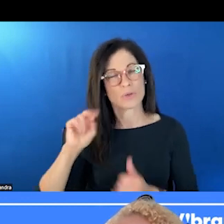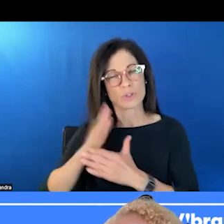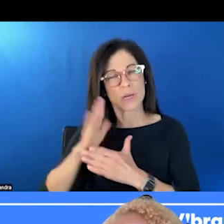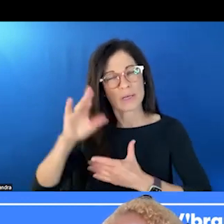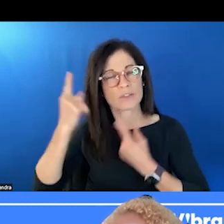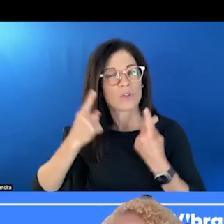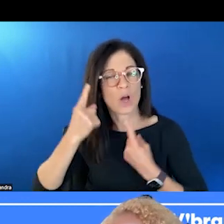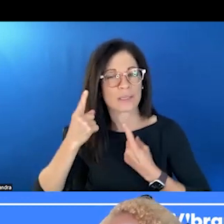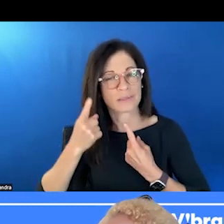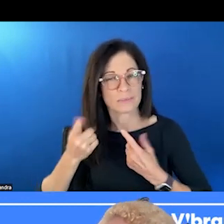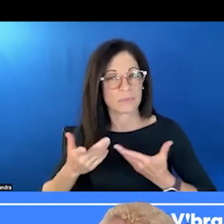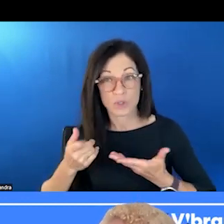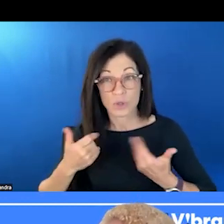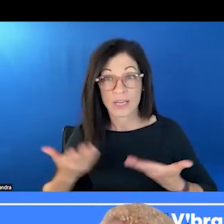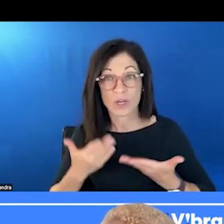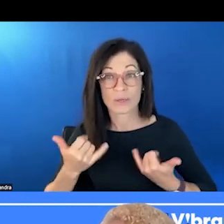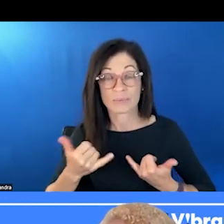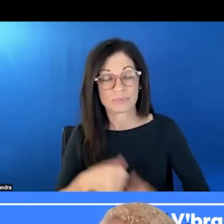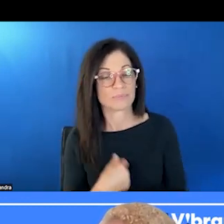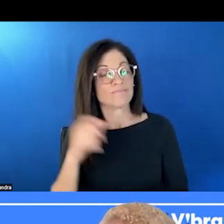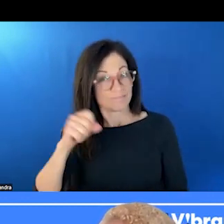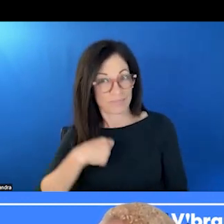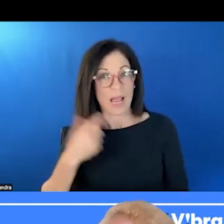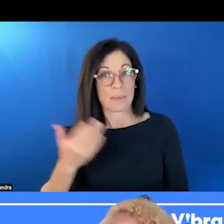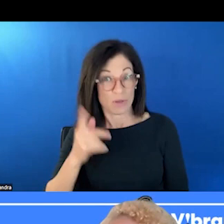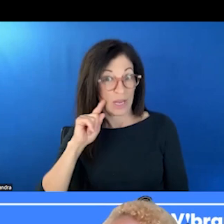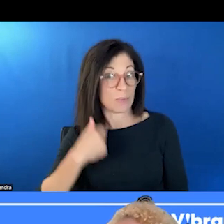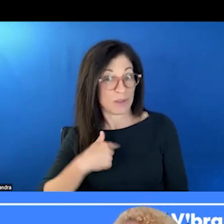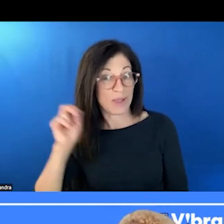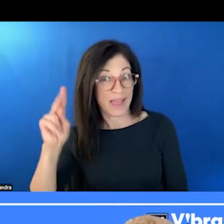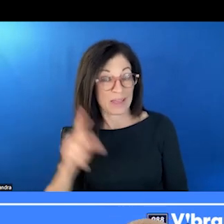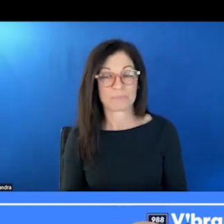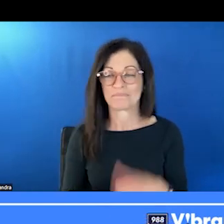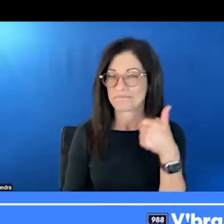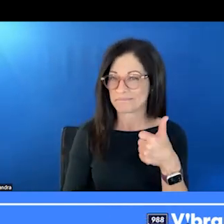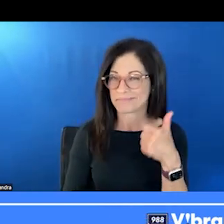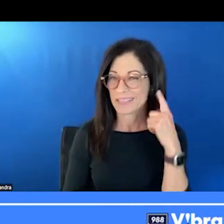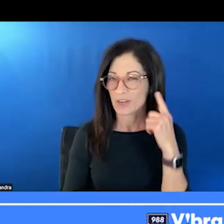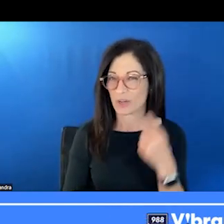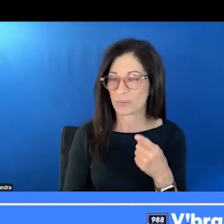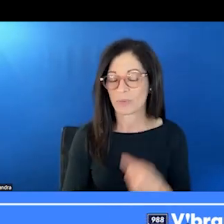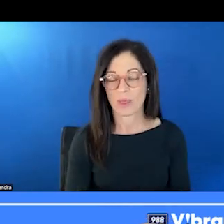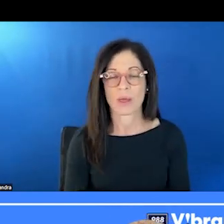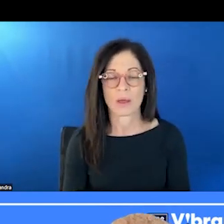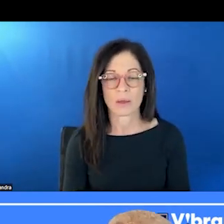ARE YOU WITH US? I AM. CAN YOU HEAR ME OKAY? YEAH, WE CAN HEAR YOU. OKAY.